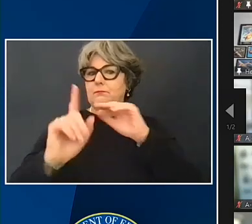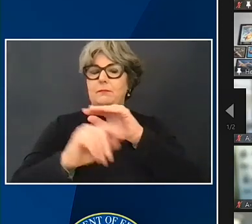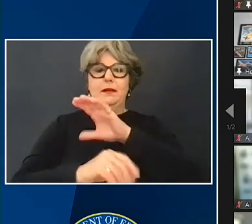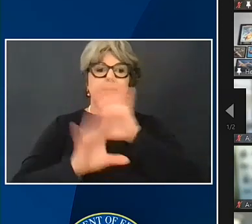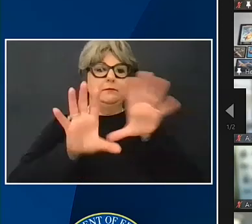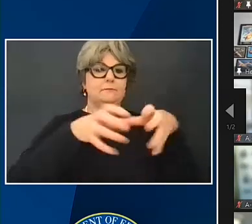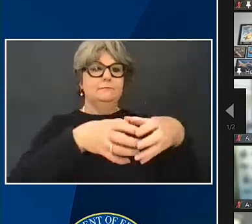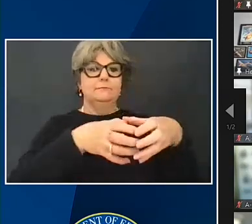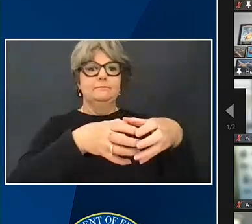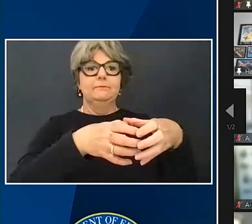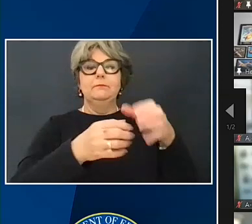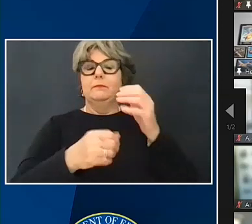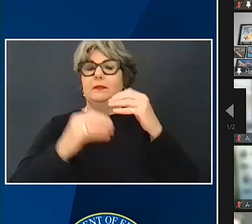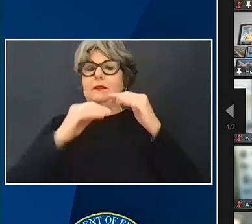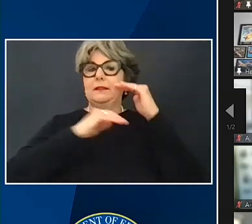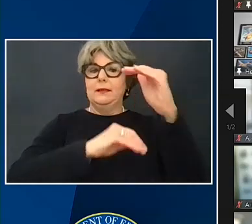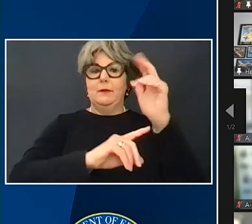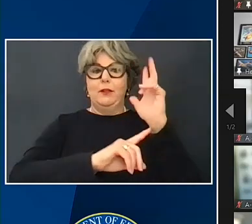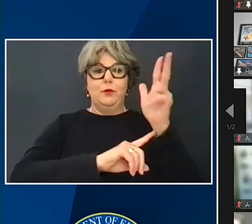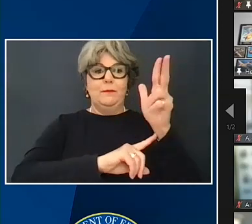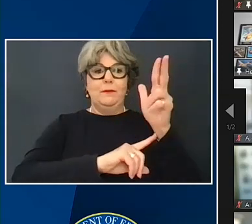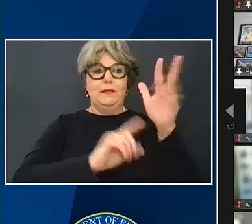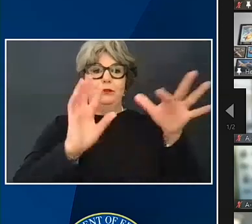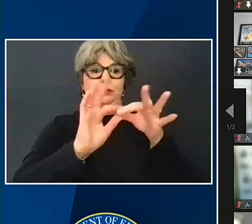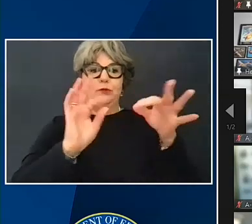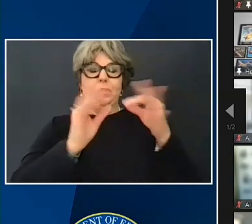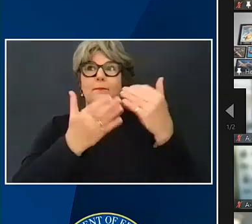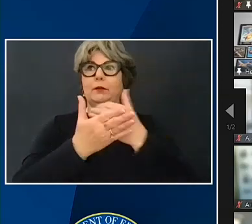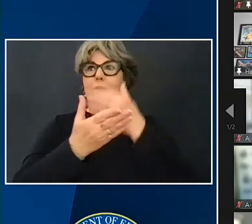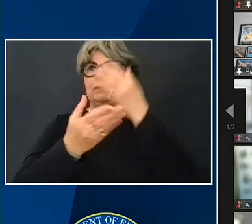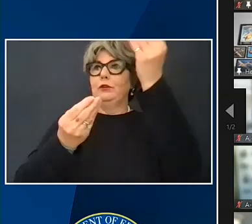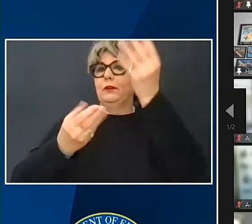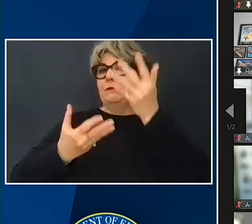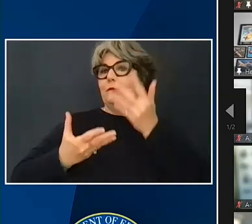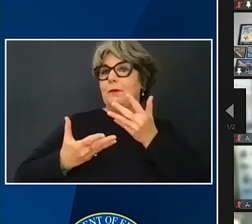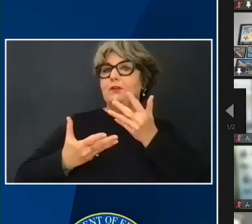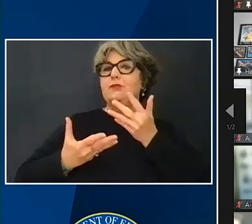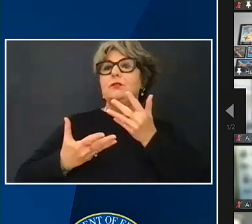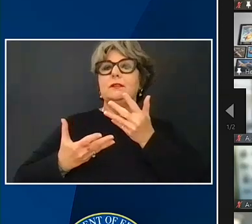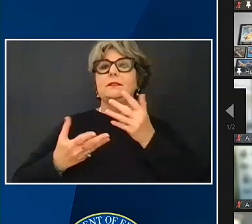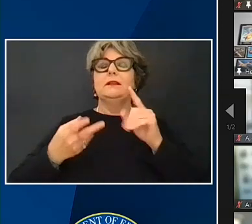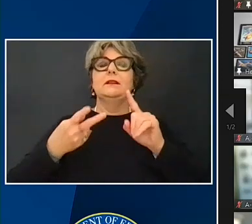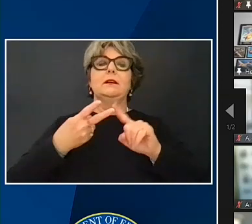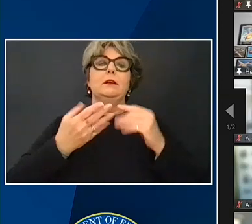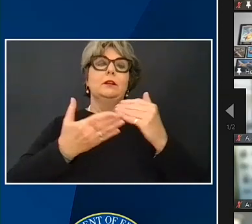minutes for their comment to offer new information for the negotiating community. And we ask that negotiators endeavor to